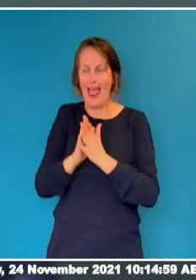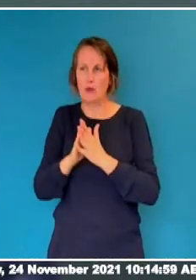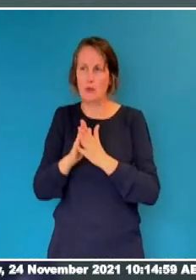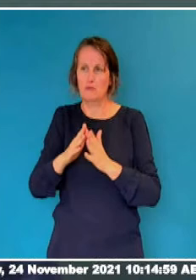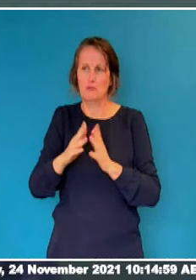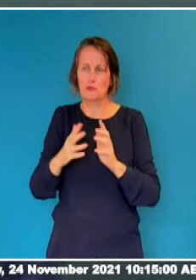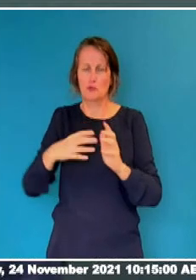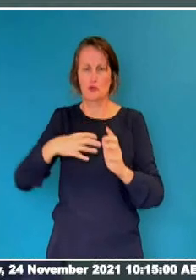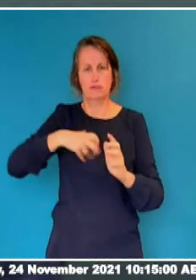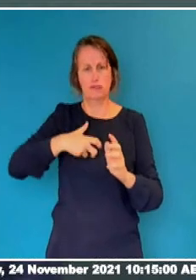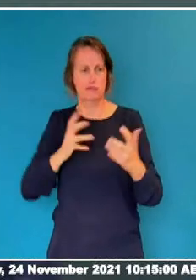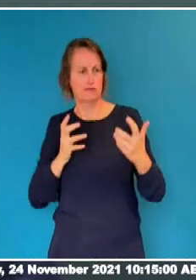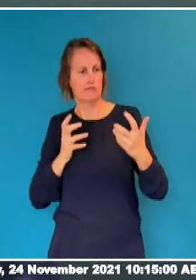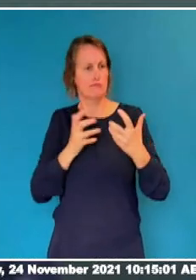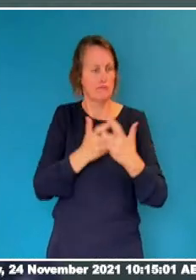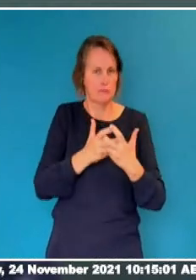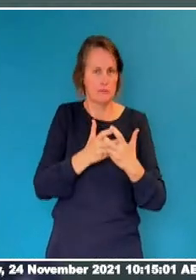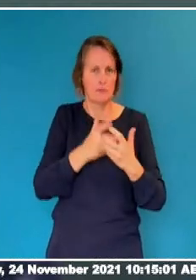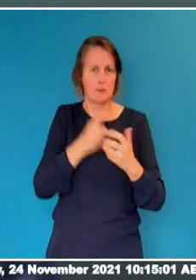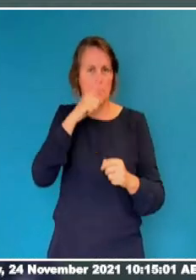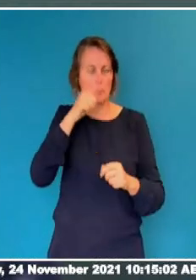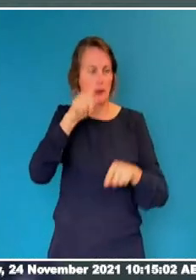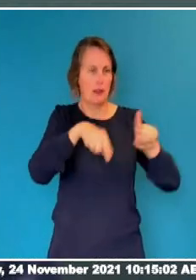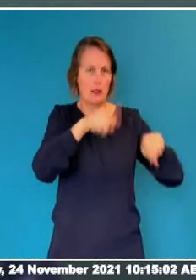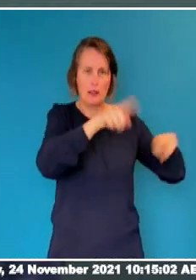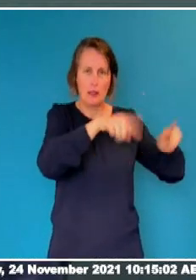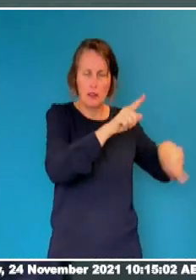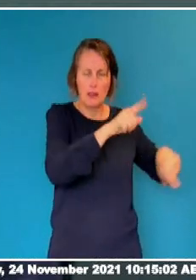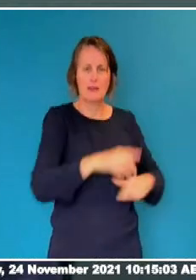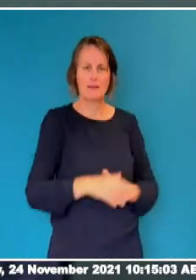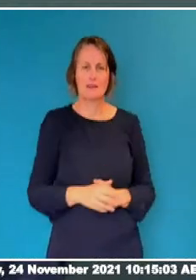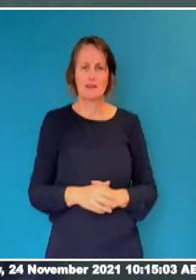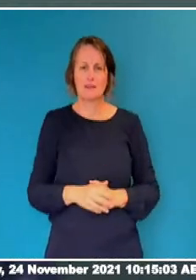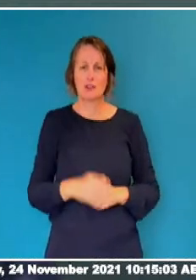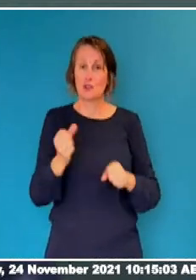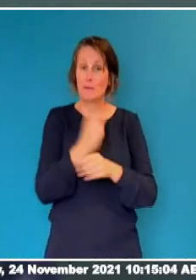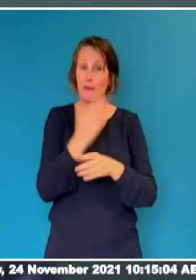the need to accommodate all people and to include all people in the workforce.